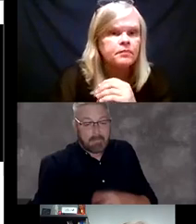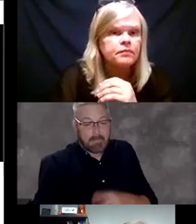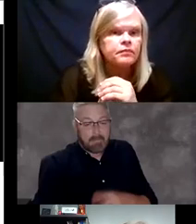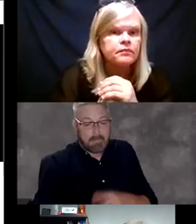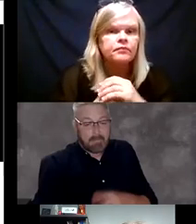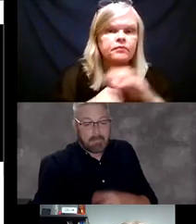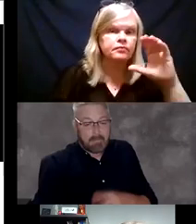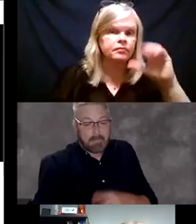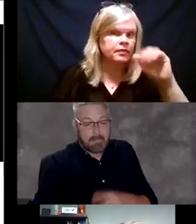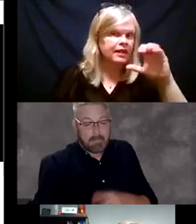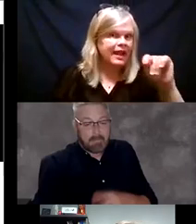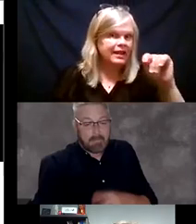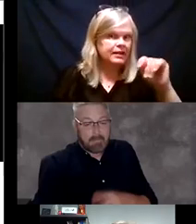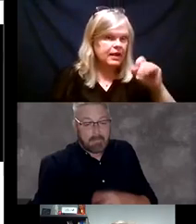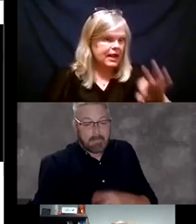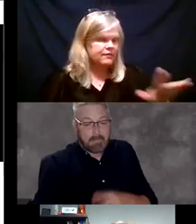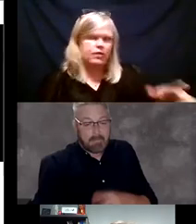VICTIM IS MENTALLY OR PHYSICALLY INCAPACITATED OR OTHERWISE